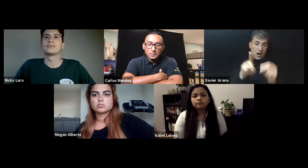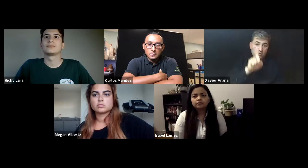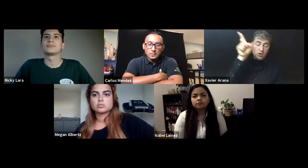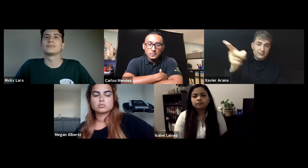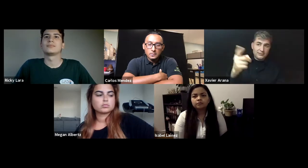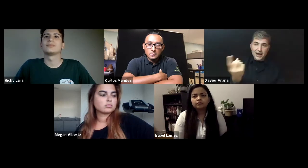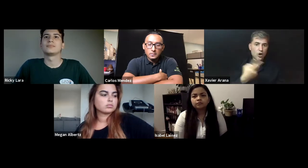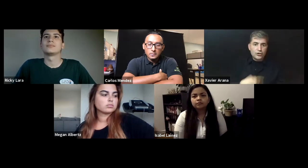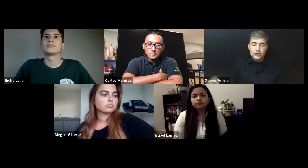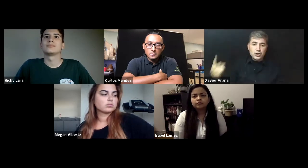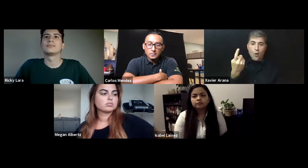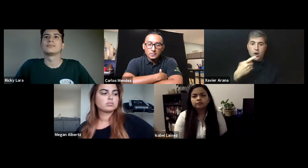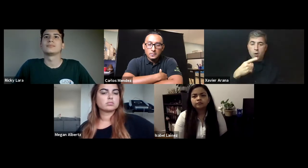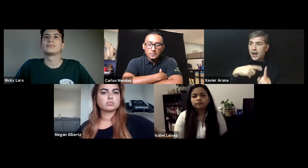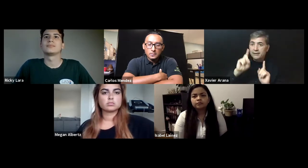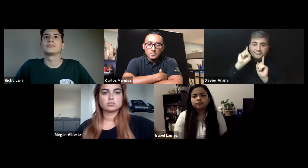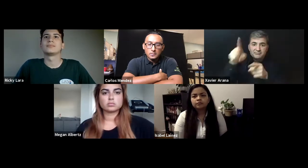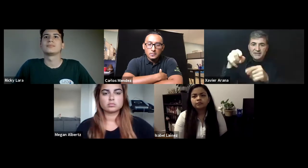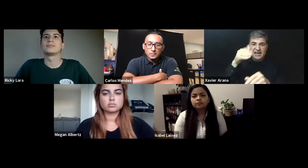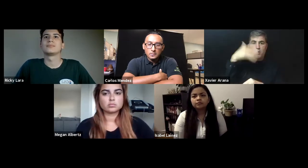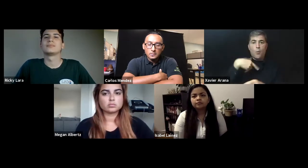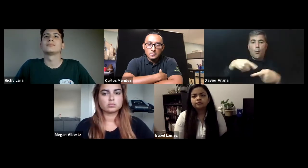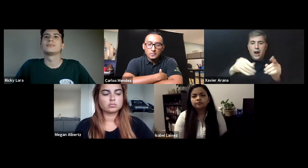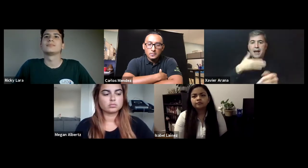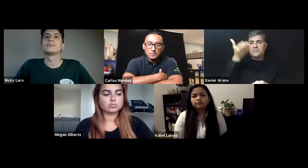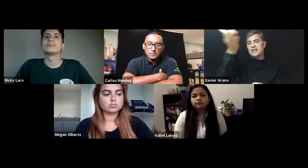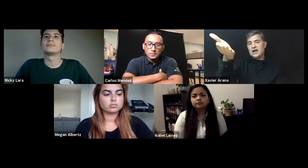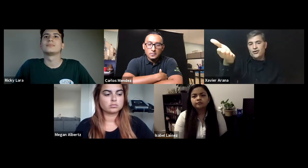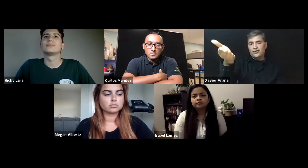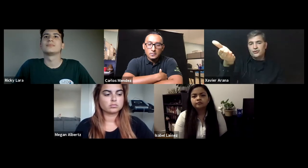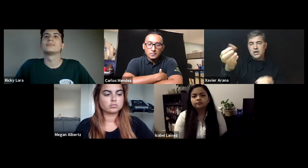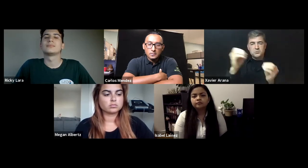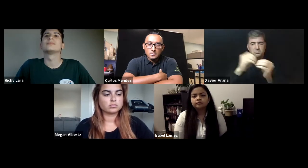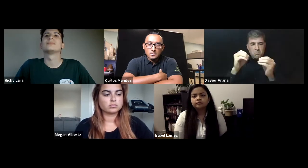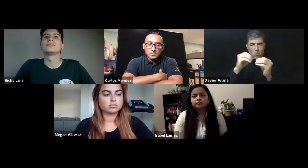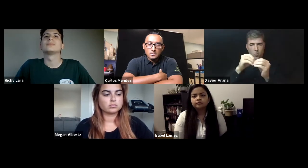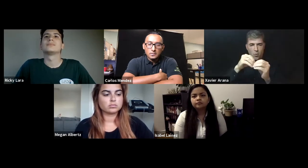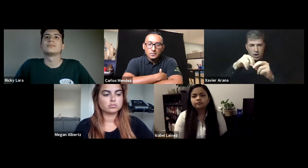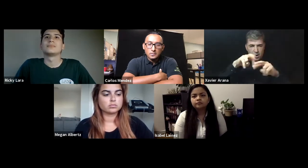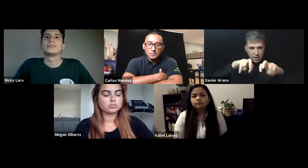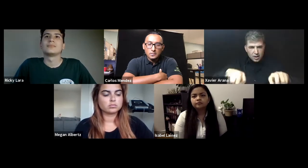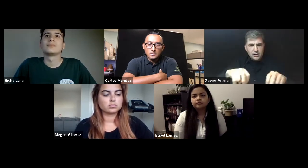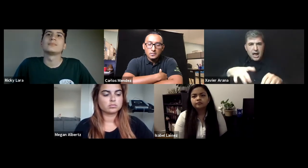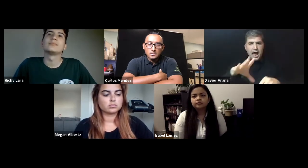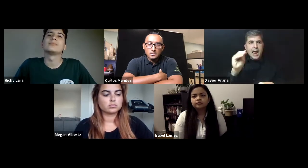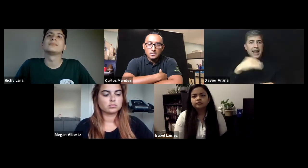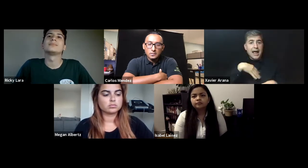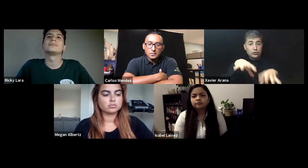Um, my family is very, you know, involved. You know, we go and...